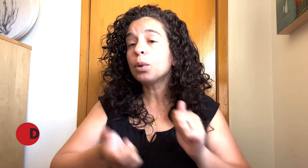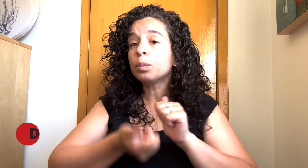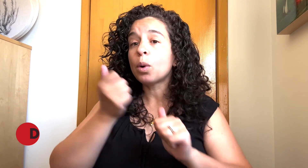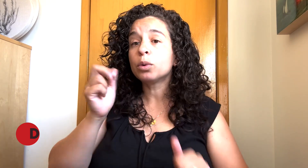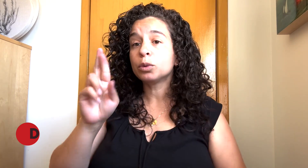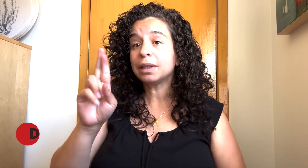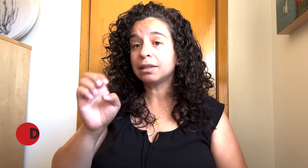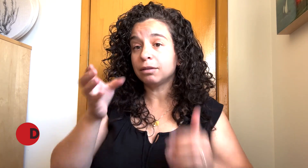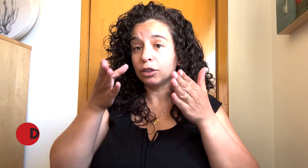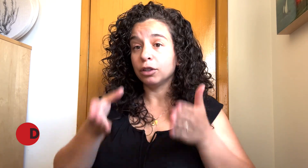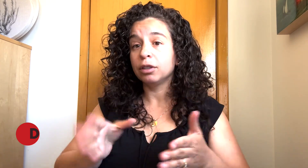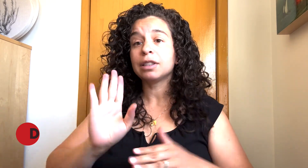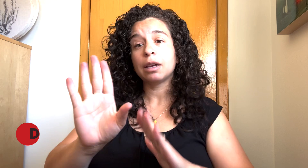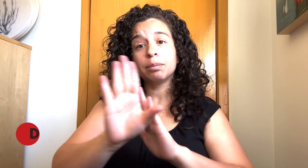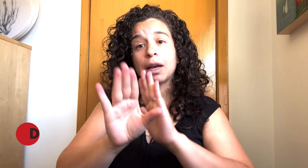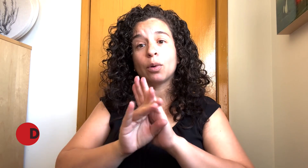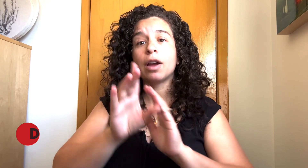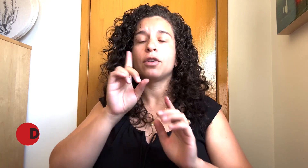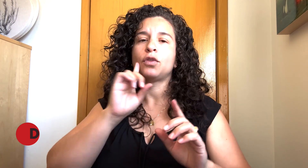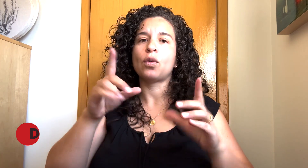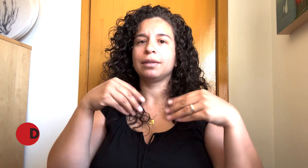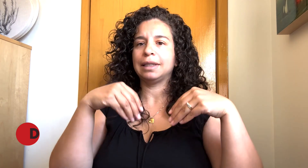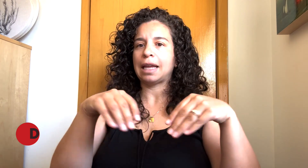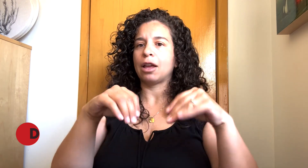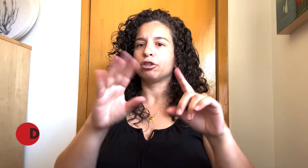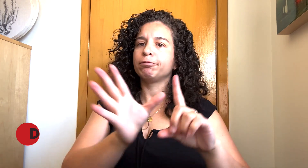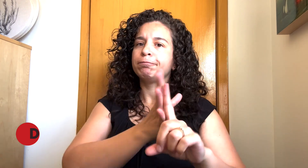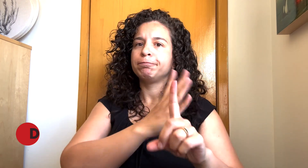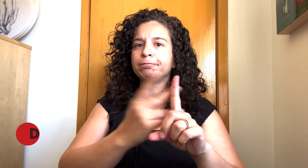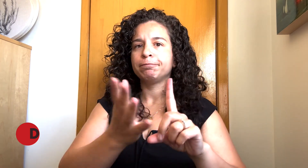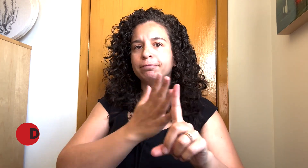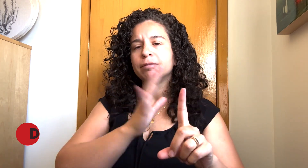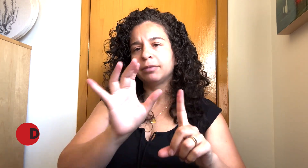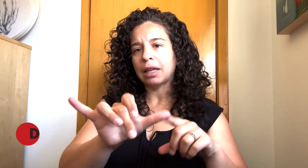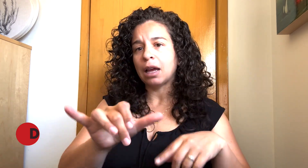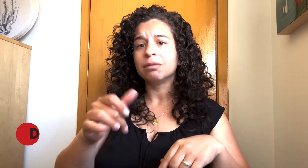Most realtors have a background in sales. I however, started